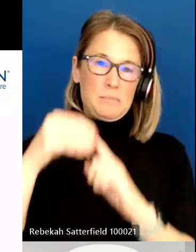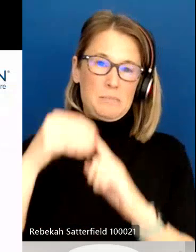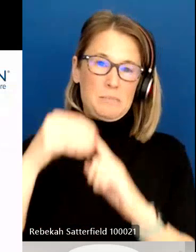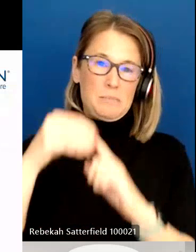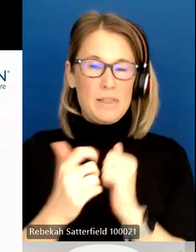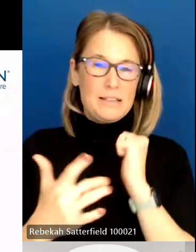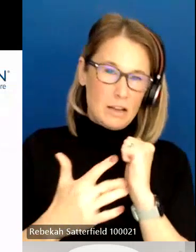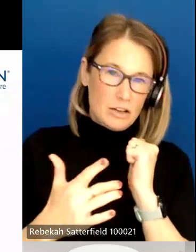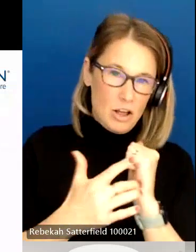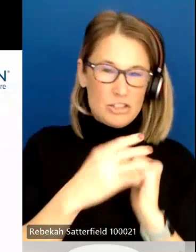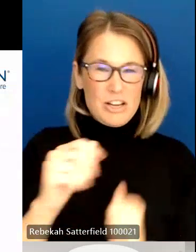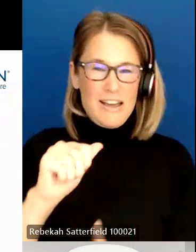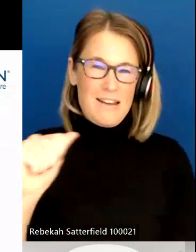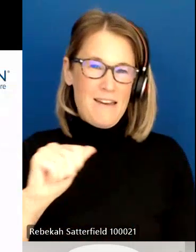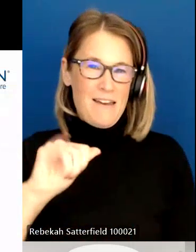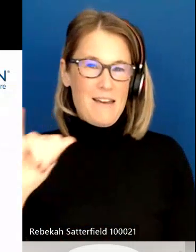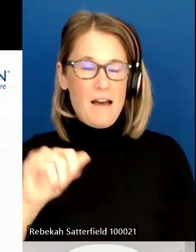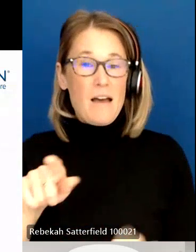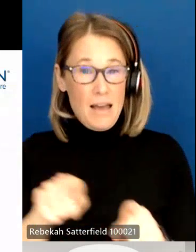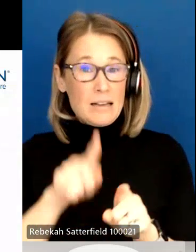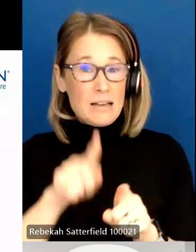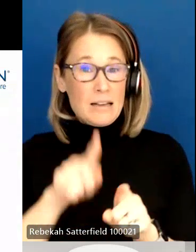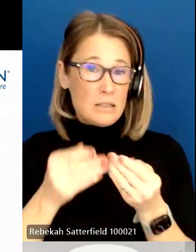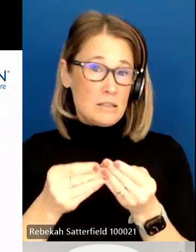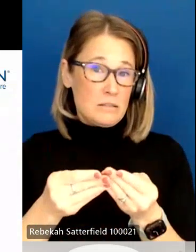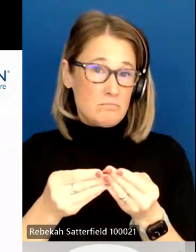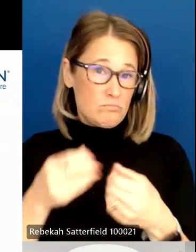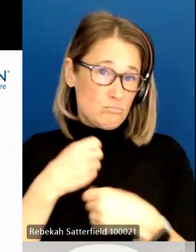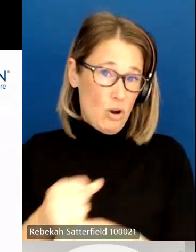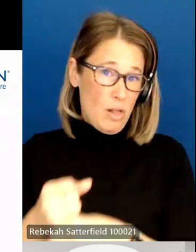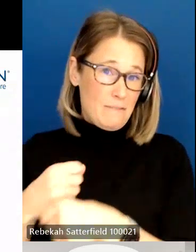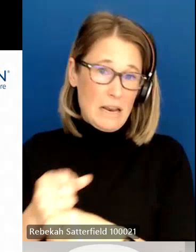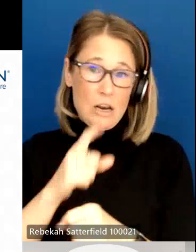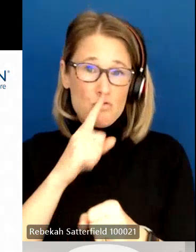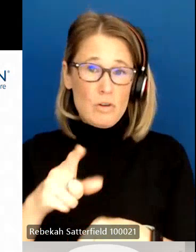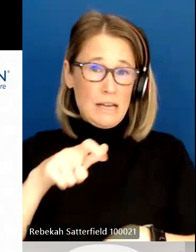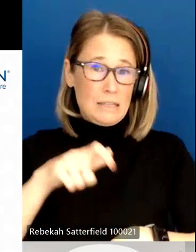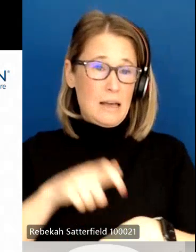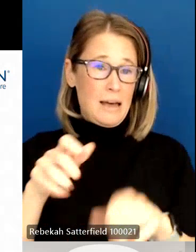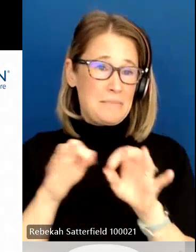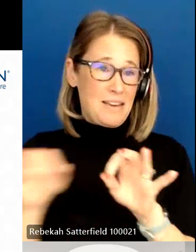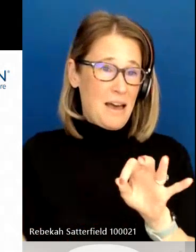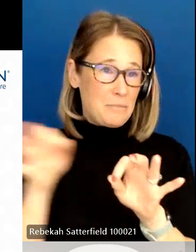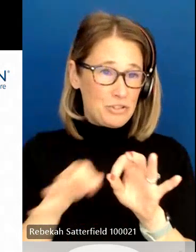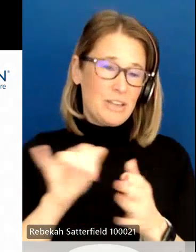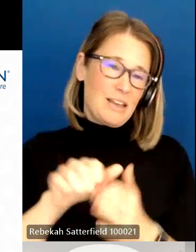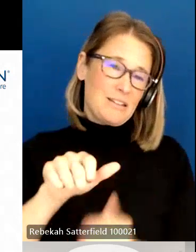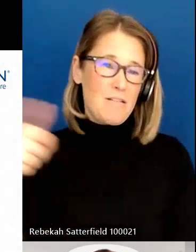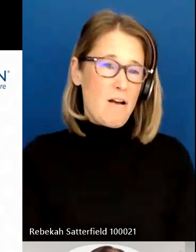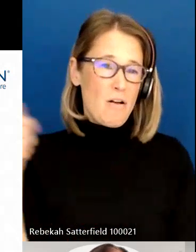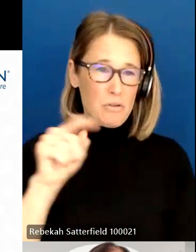um as it is prolif erating realtime captioning would be another tool um to promote effective